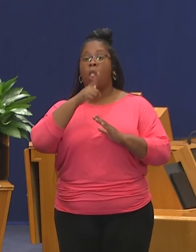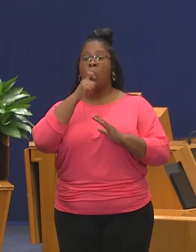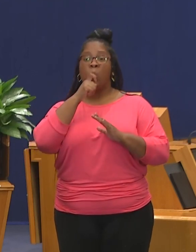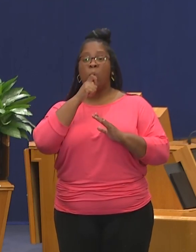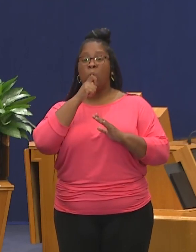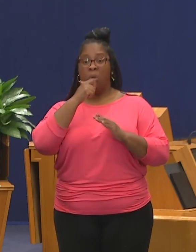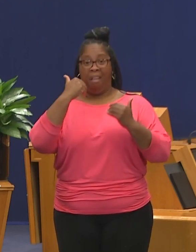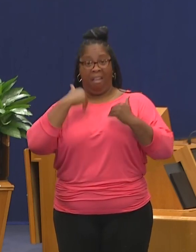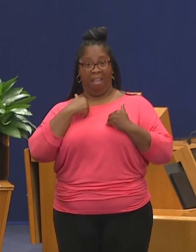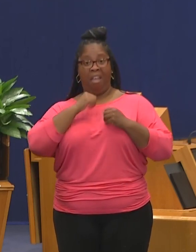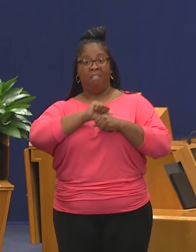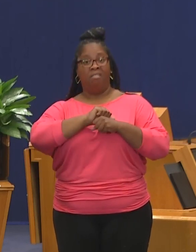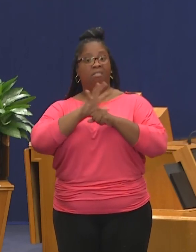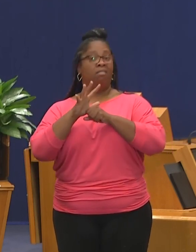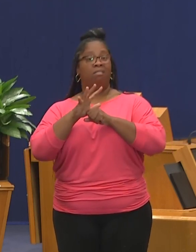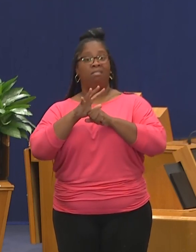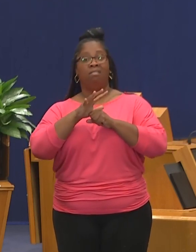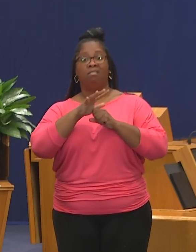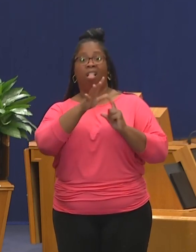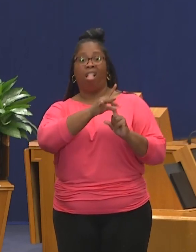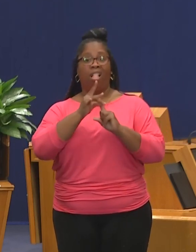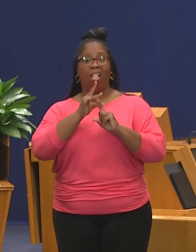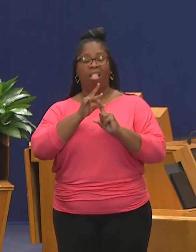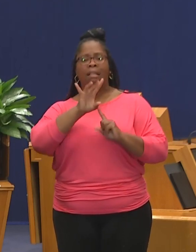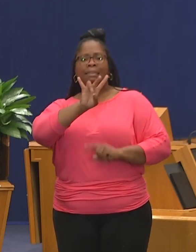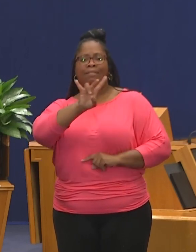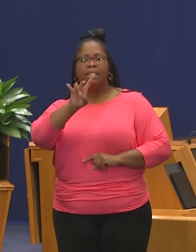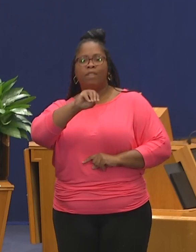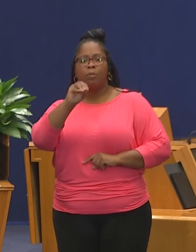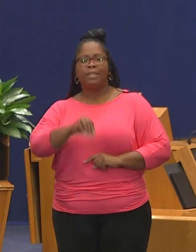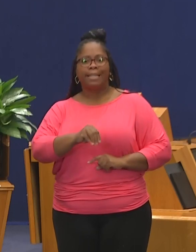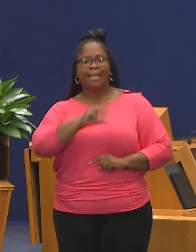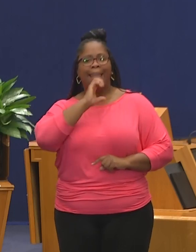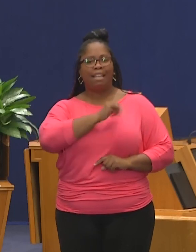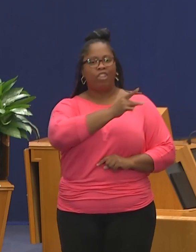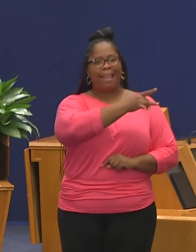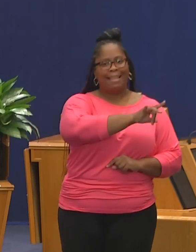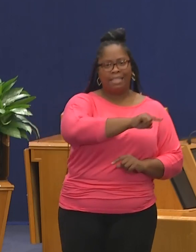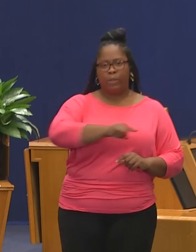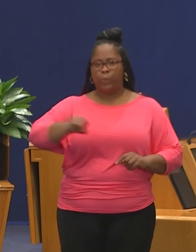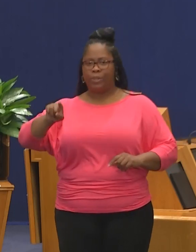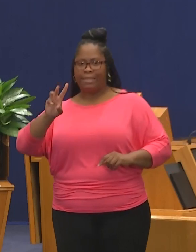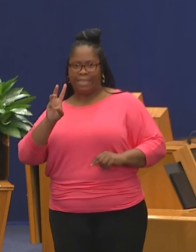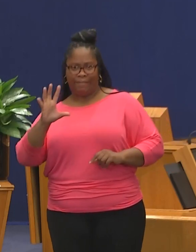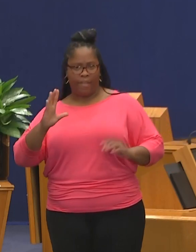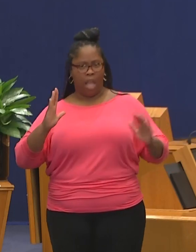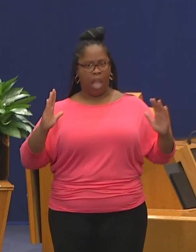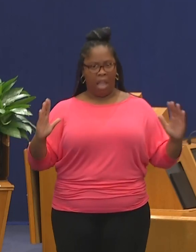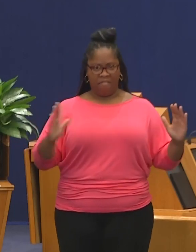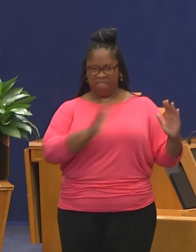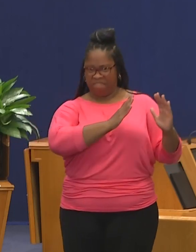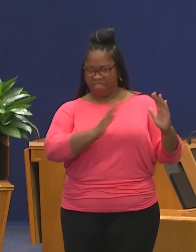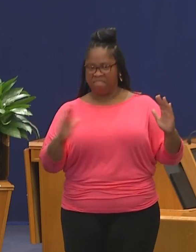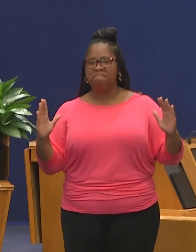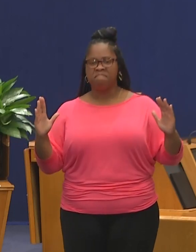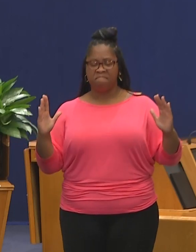77 PERCENT OF ALL OF OUR POSITIVE CASES CONTINUE TO OCCUR AMONG PEOPLE BETWEEN THE AGES OF